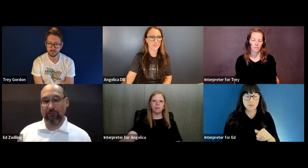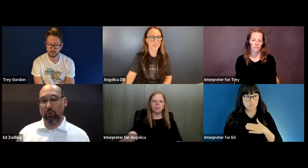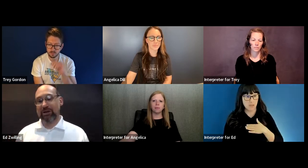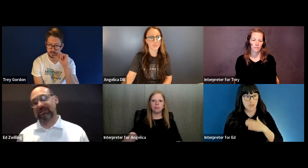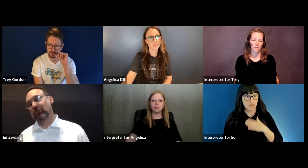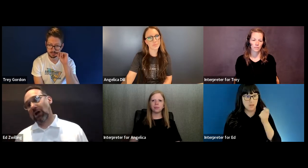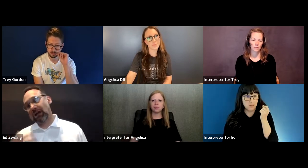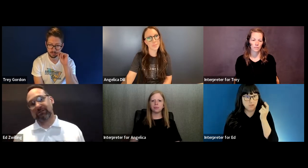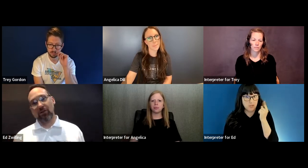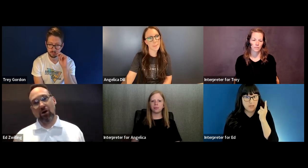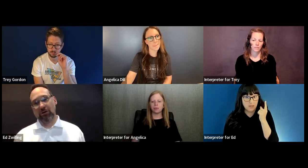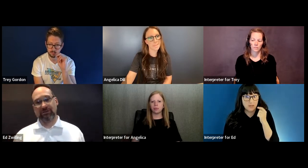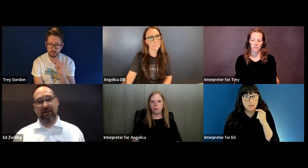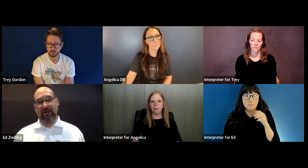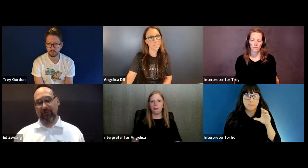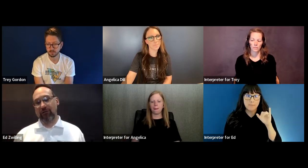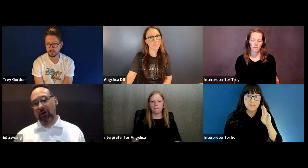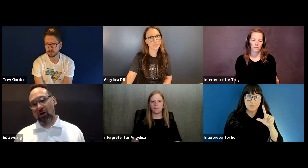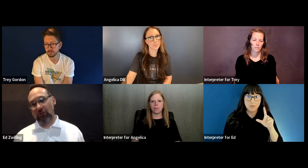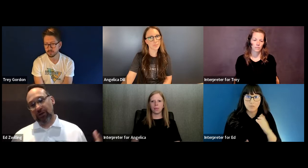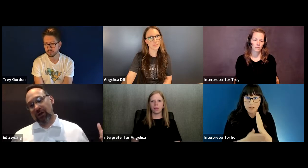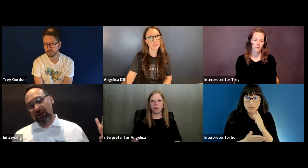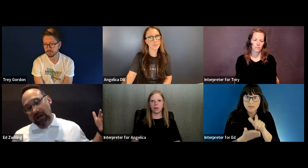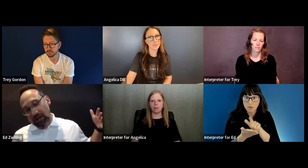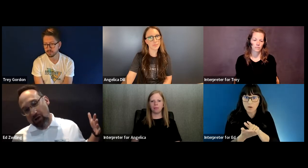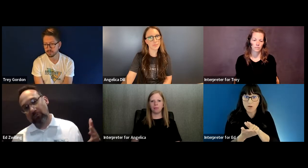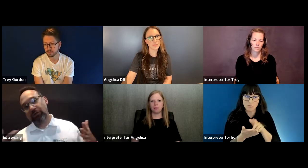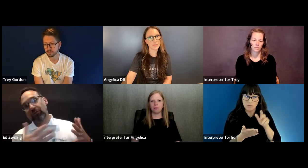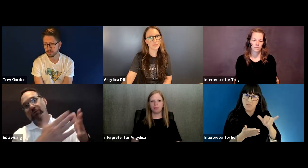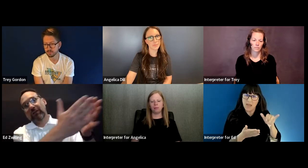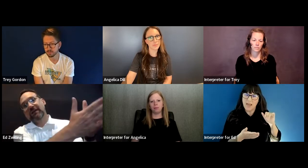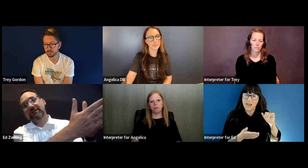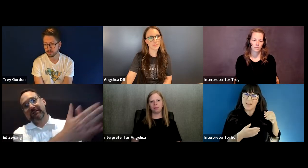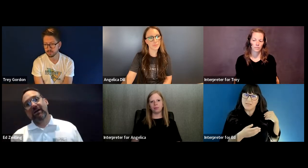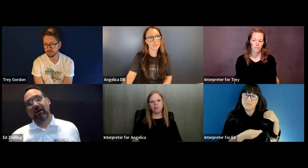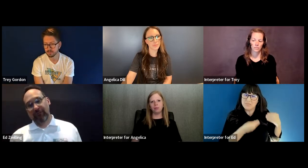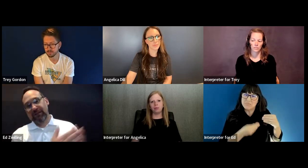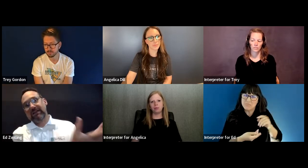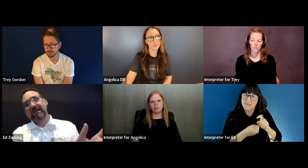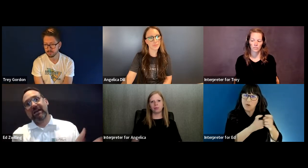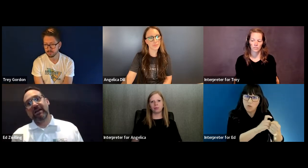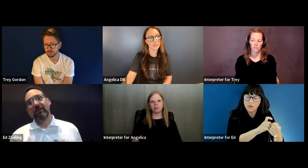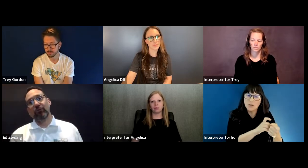the way civil rights laws have evolved kind of come through the lens of the ada and the